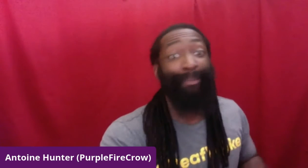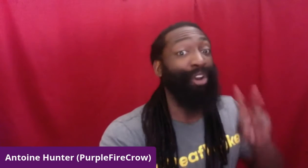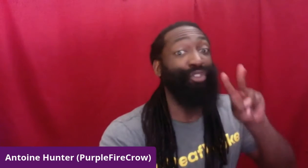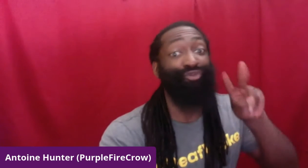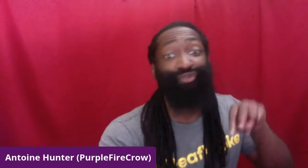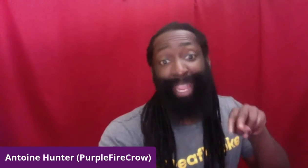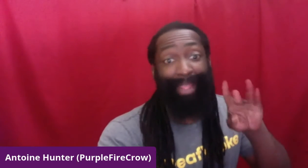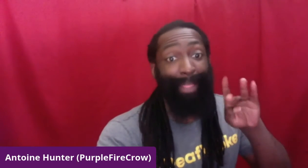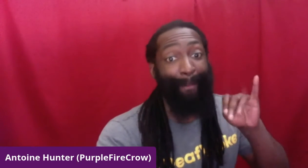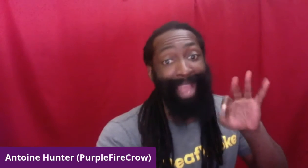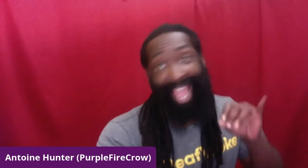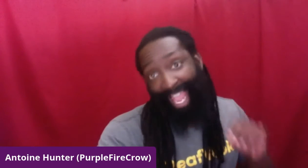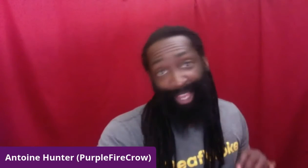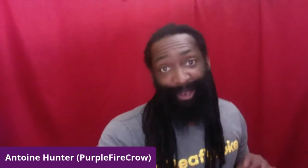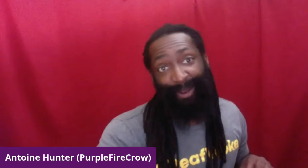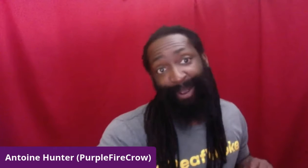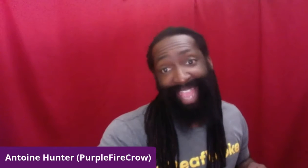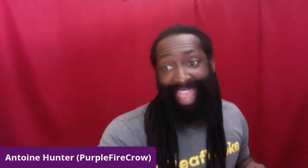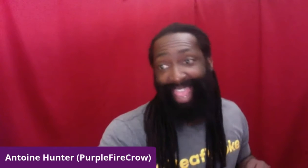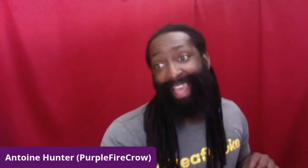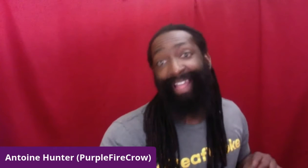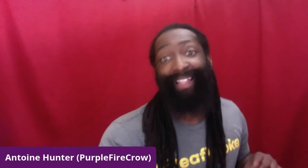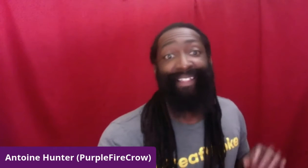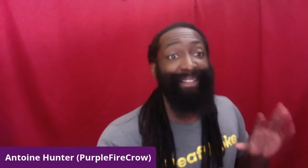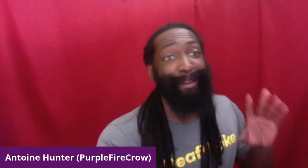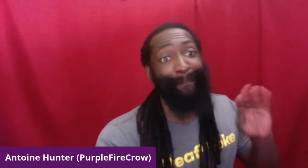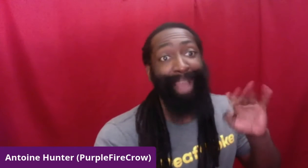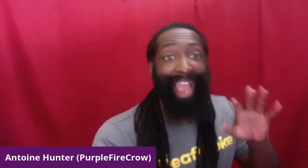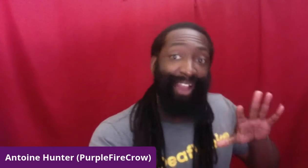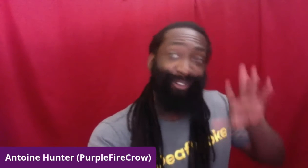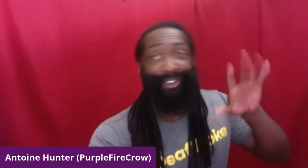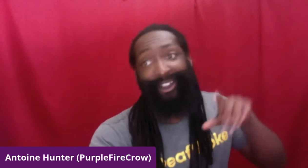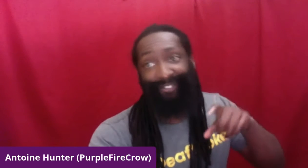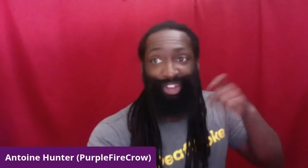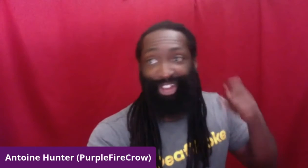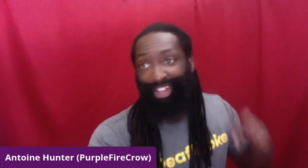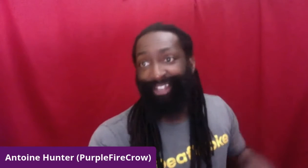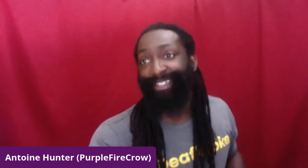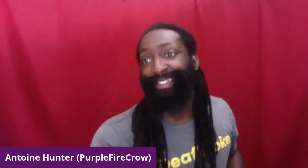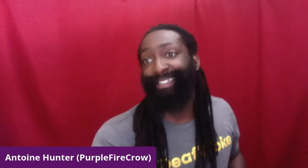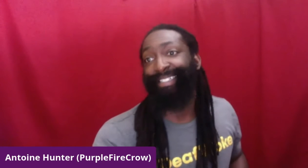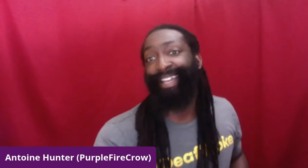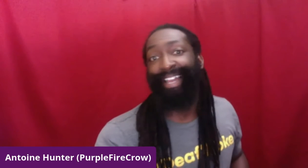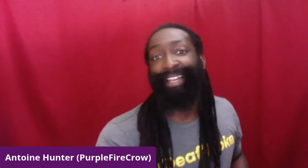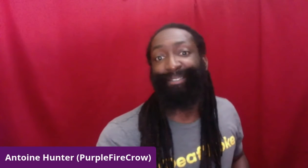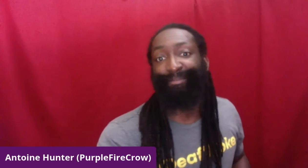And now onto our fabulous guest. Let me give you a little information about her.